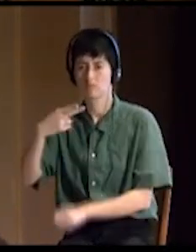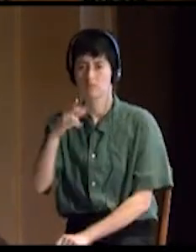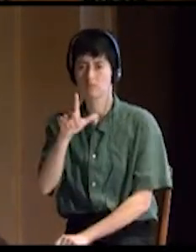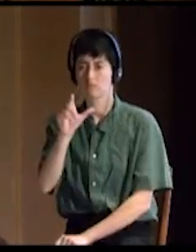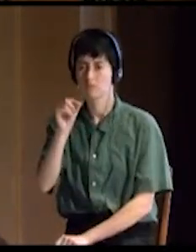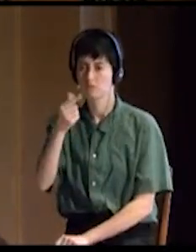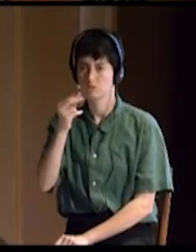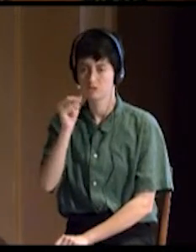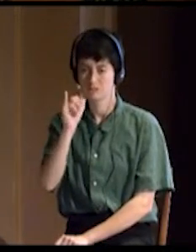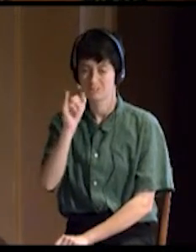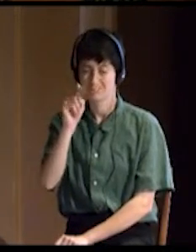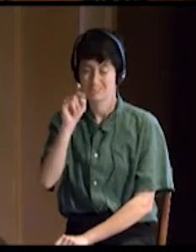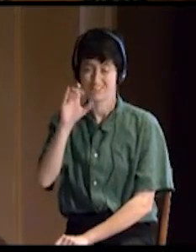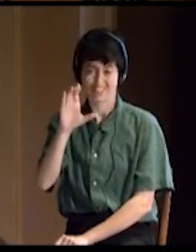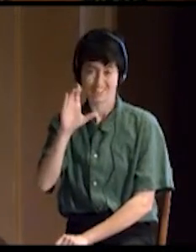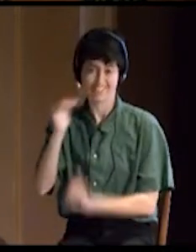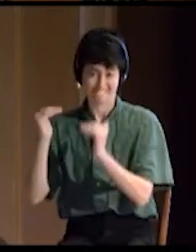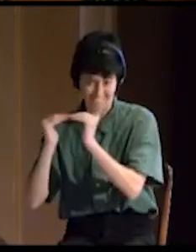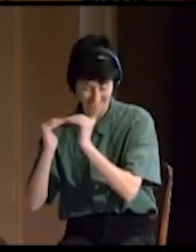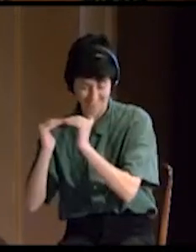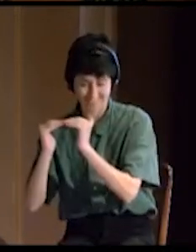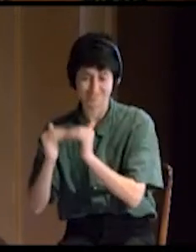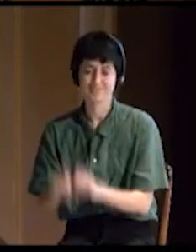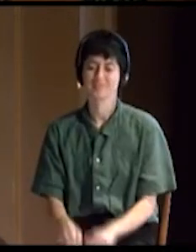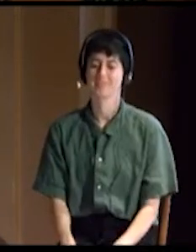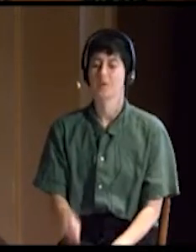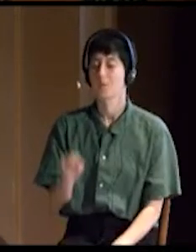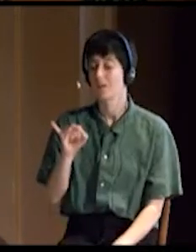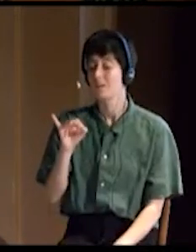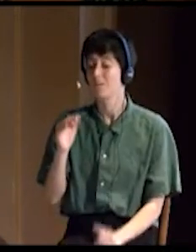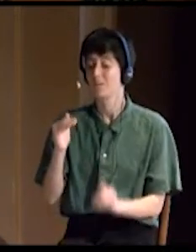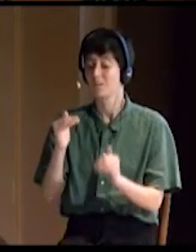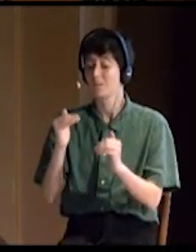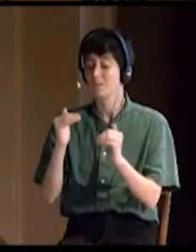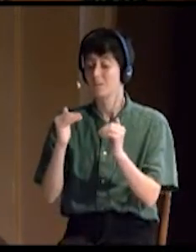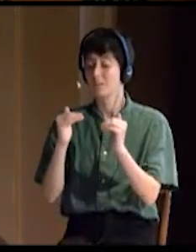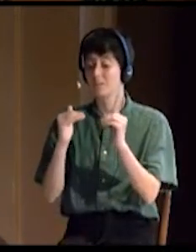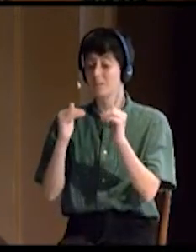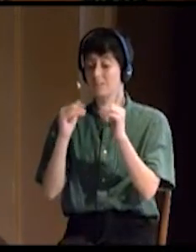in these samples that we sequence at the fungal level, and also because these are basidiolichens,